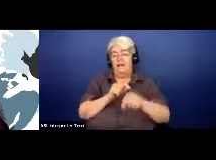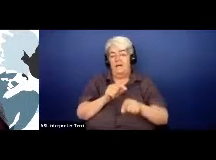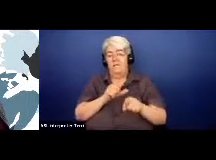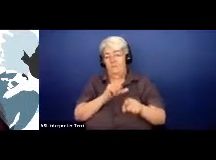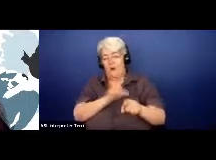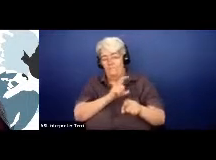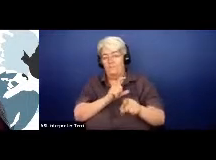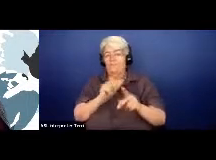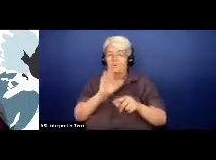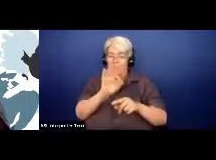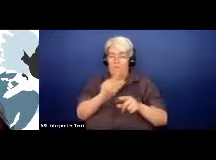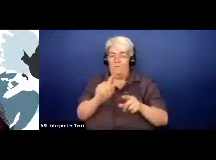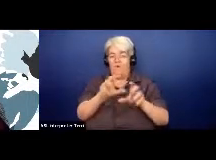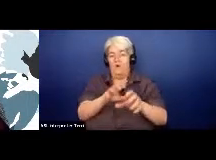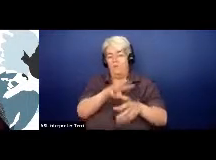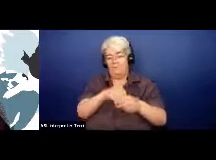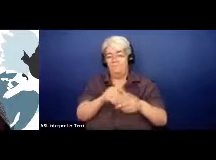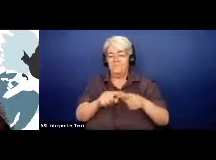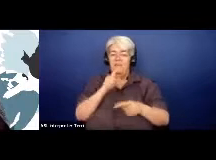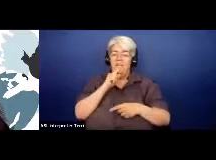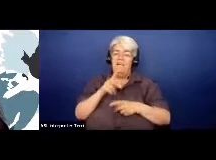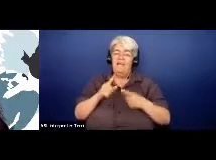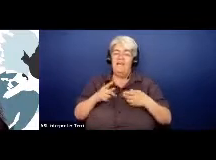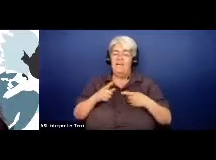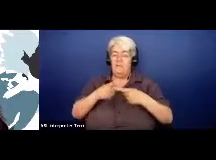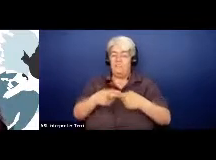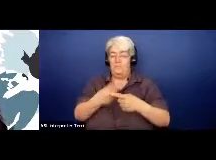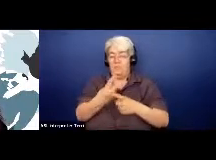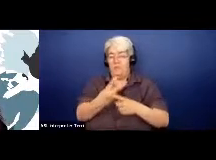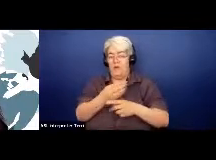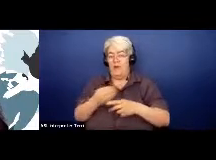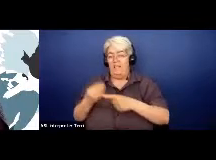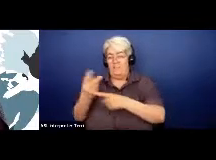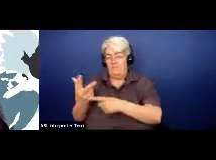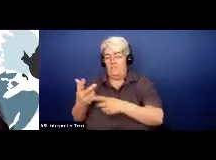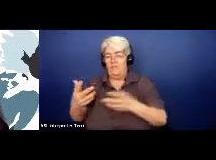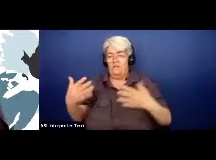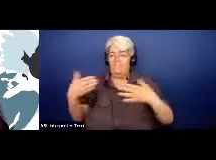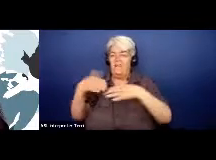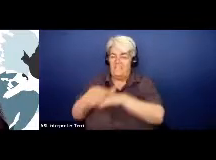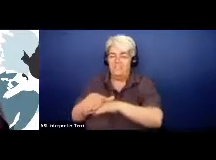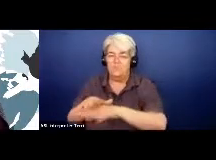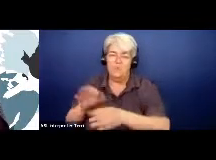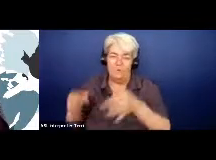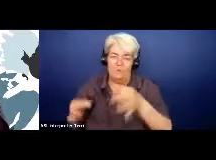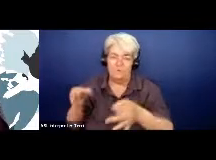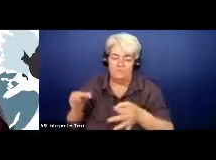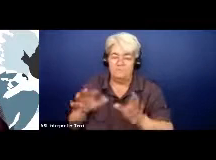and three we often think about them together as the initial part of coming into the court system and look at some stuff in jails and